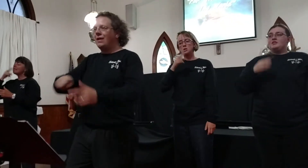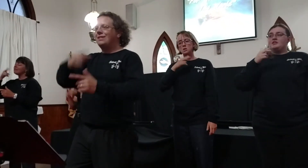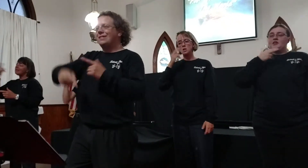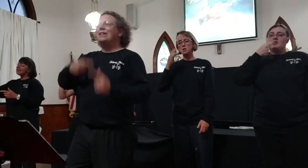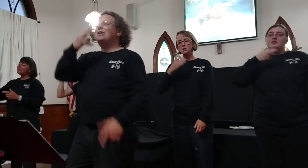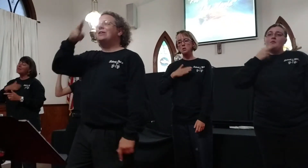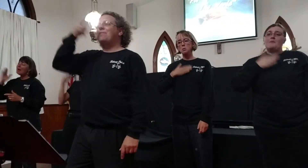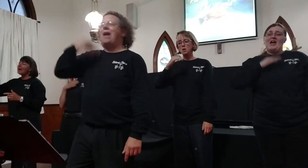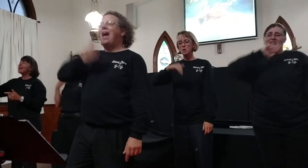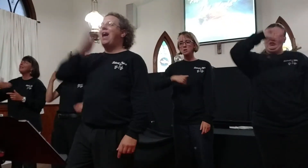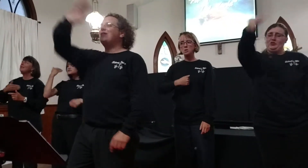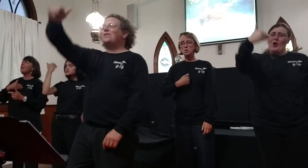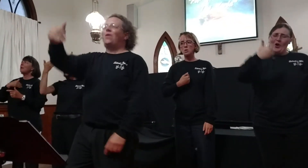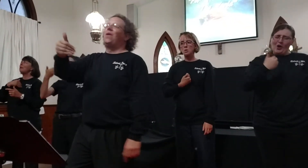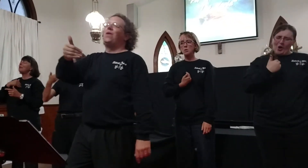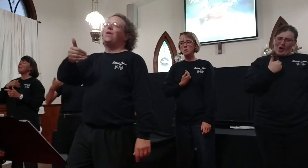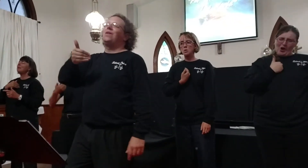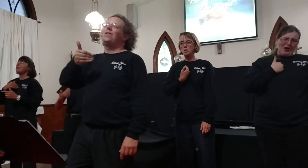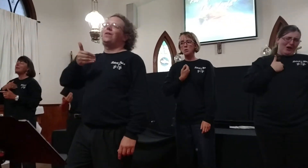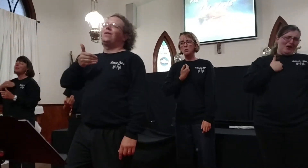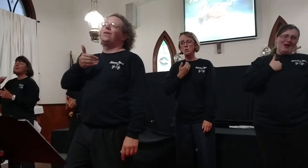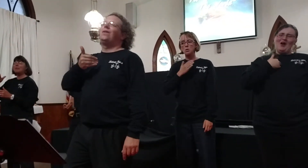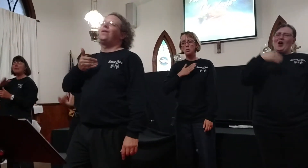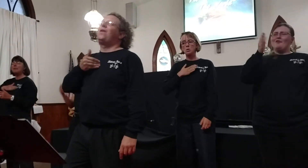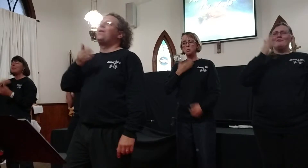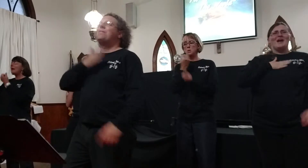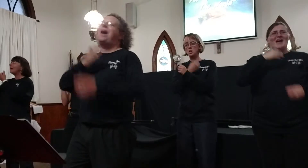Then sings my soul